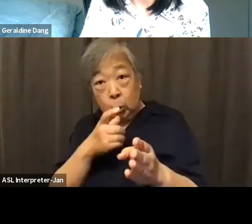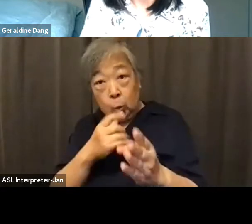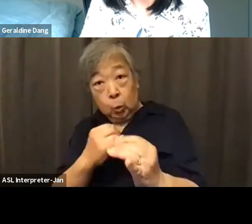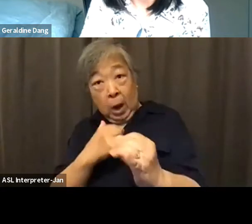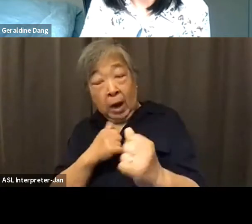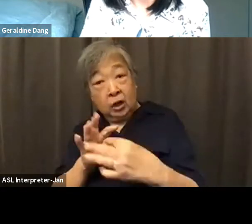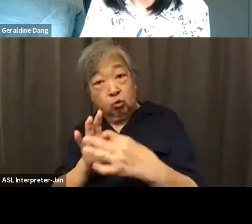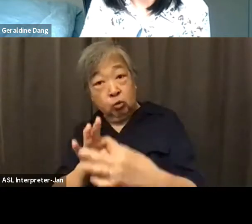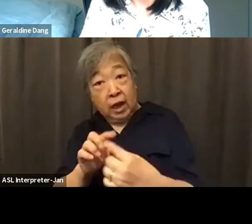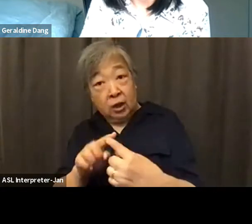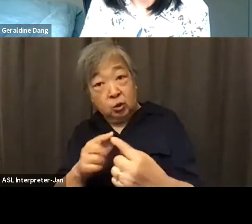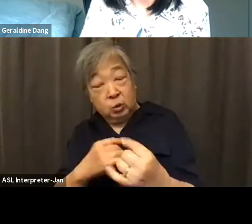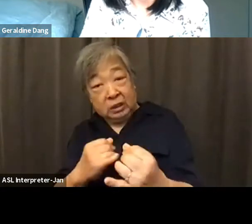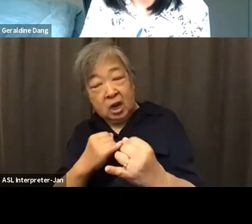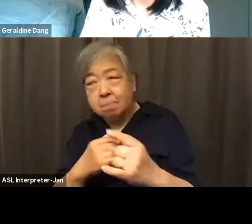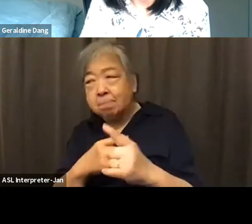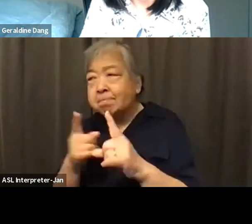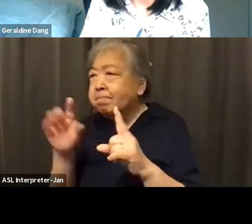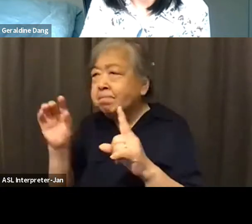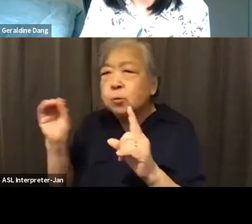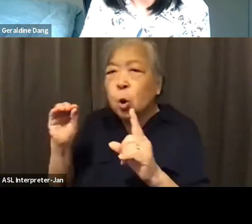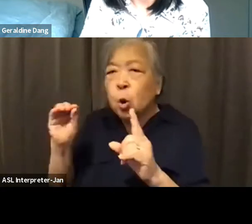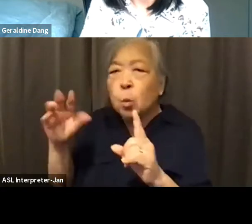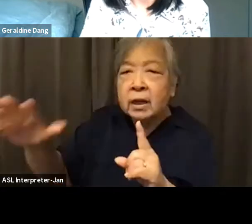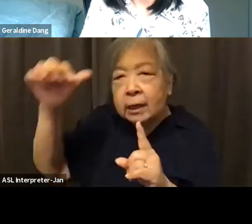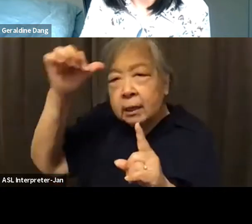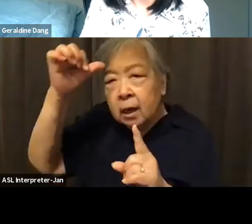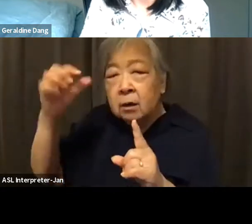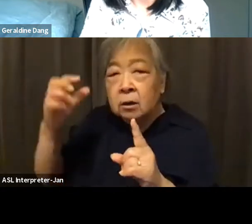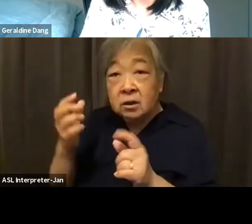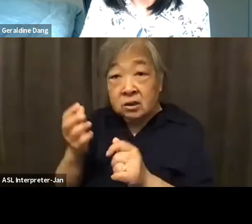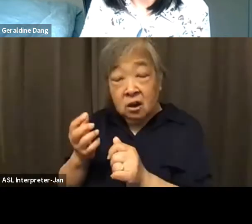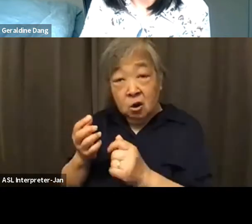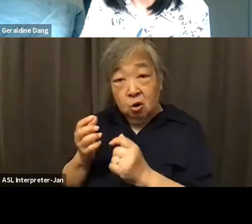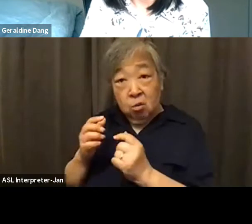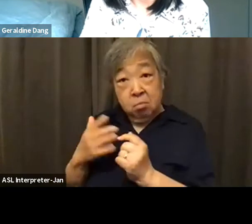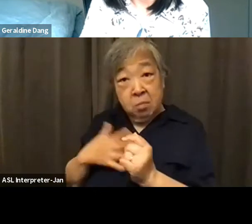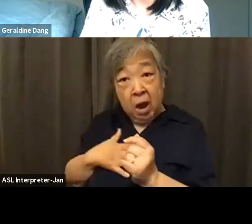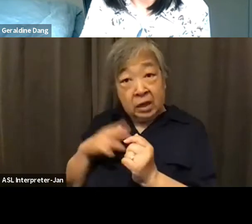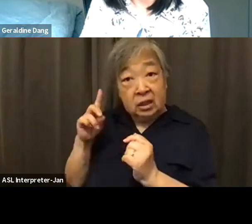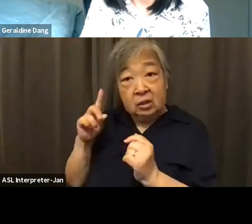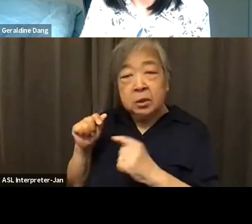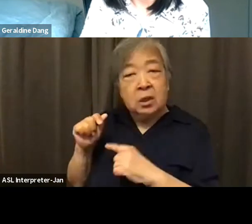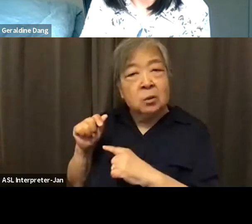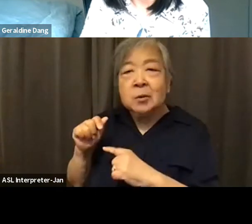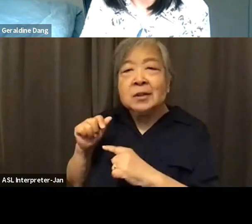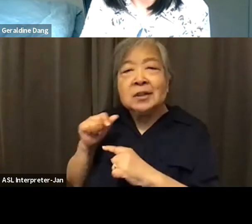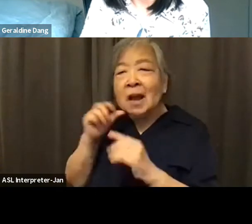And so everything, like, with my disability that wasn't really the front and center thing